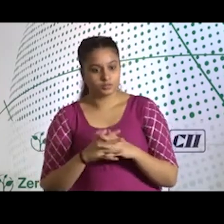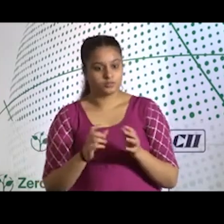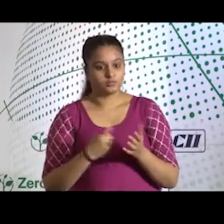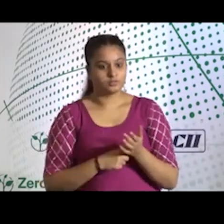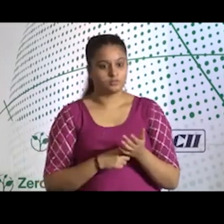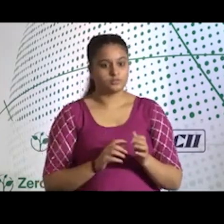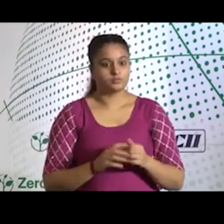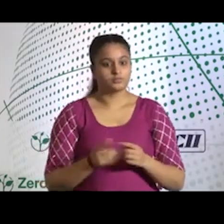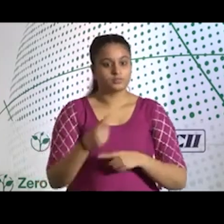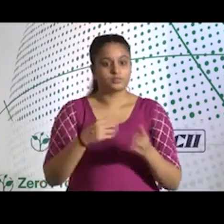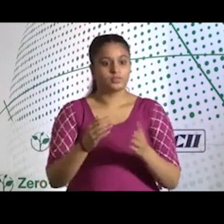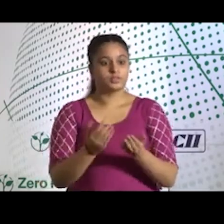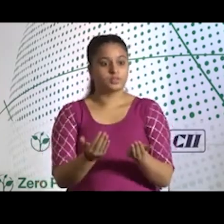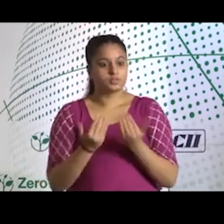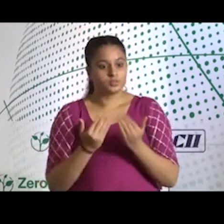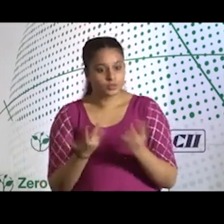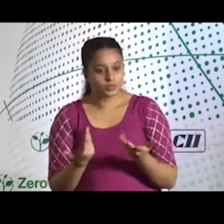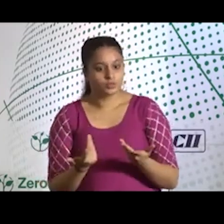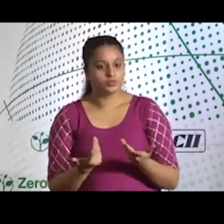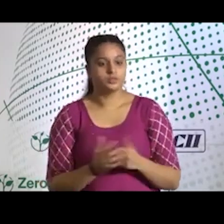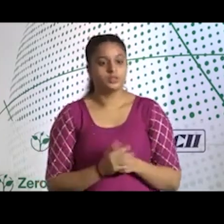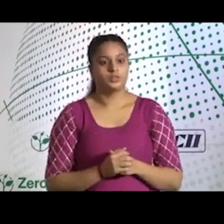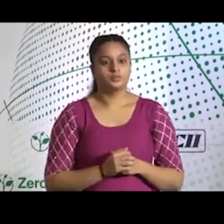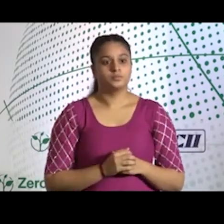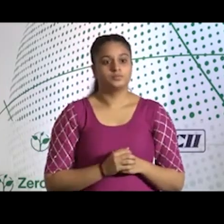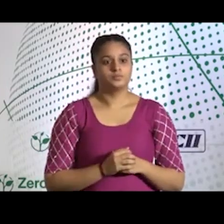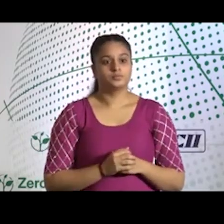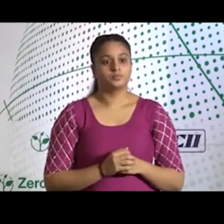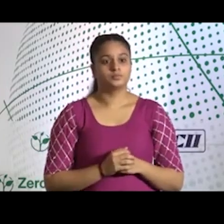We need support from corporates, of course, and training